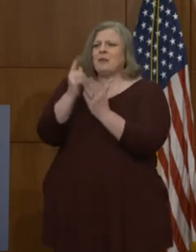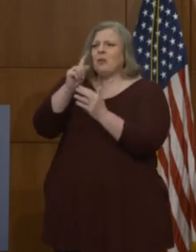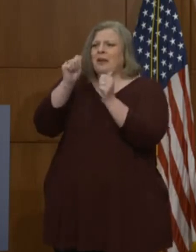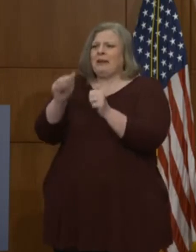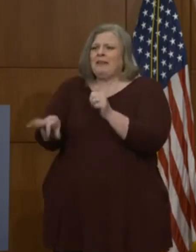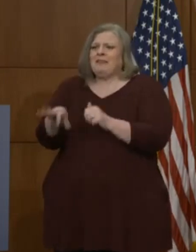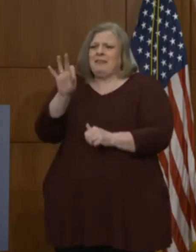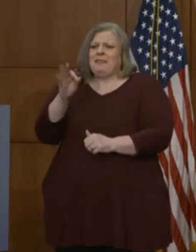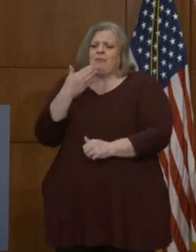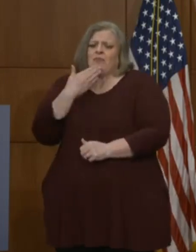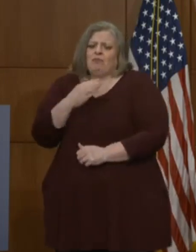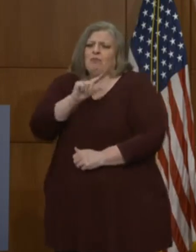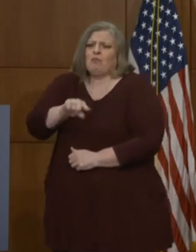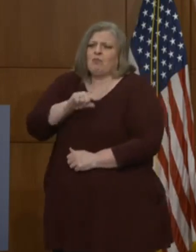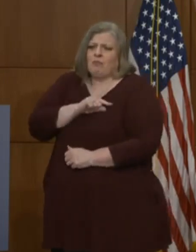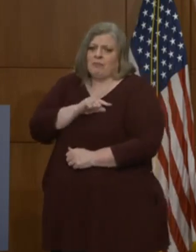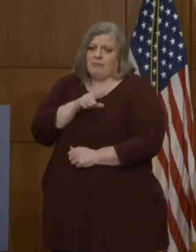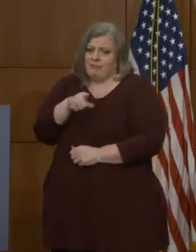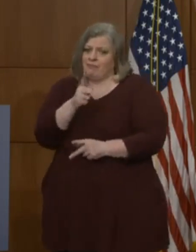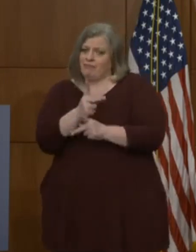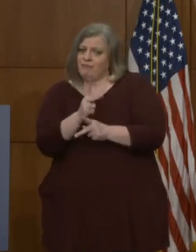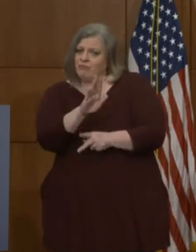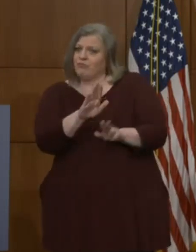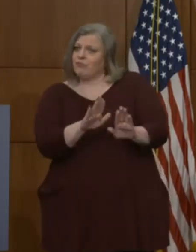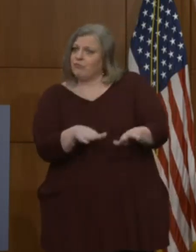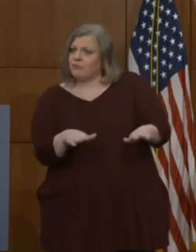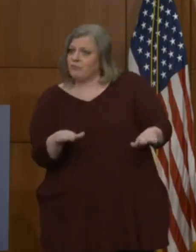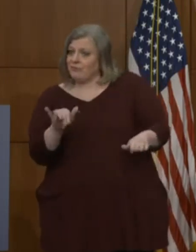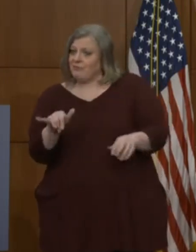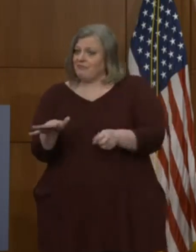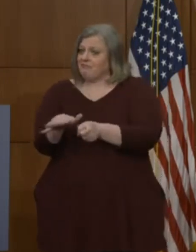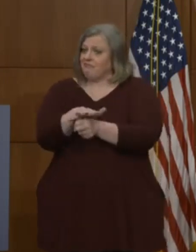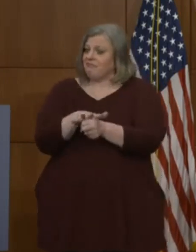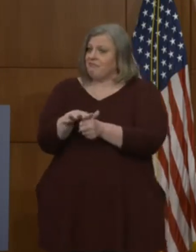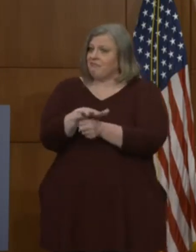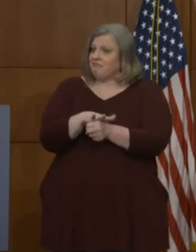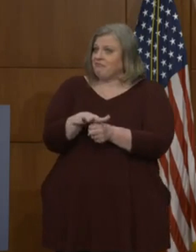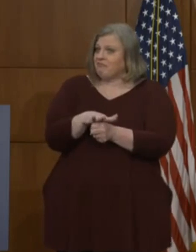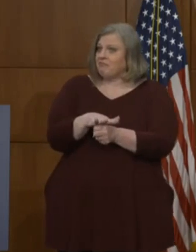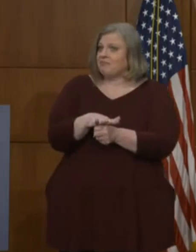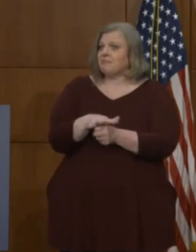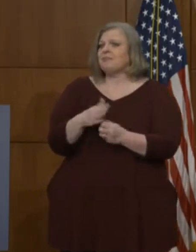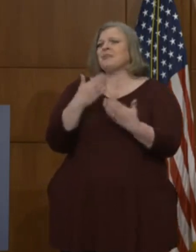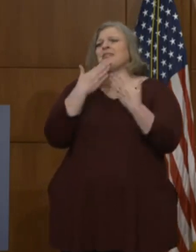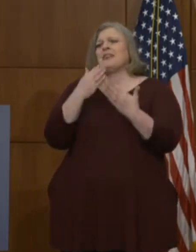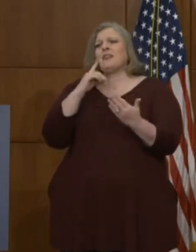UP TO DATE LIST OF WHERE YOU CAN GET TOWARD QUALITY CHILD CAN GET TOWARD QUALITY CHILD CARE IN YOUR AREA. THANK YOU CARE IN YOUR AREA. THANK YOU FOR EVERYTHING YOU DO TO GIVE